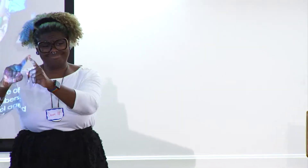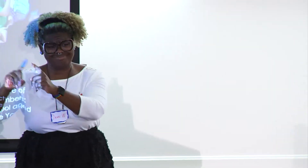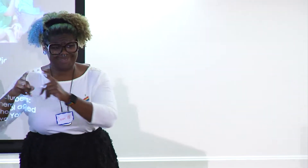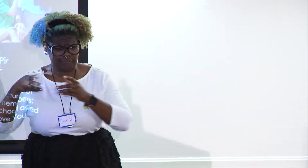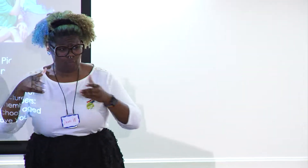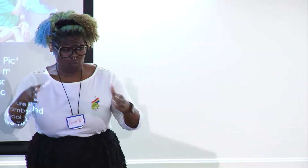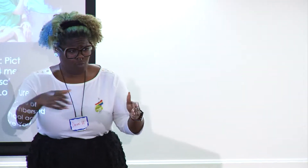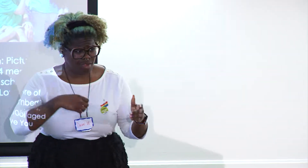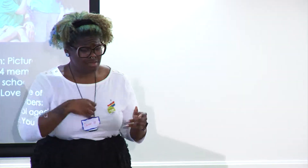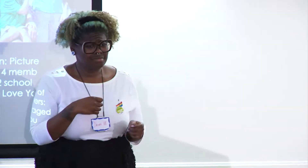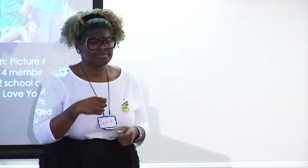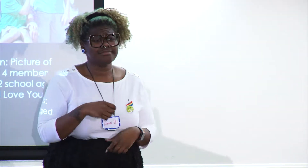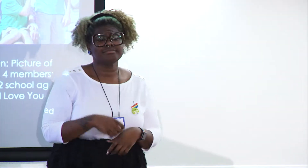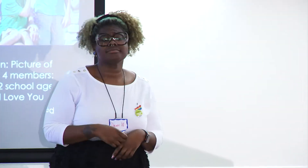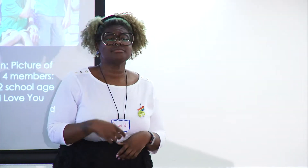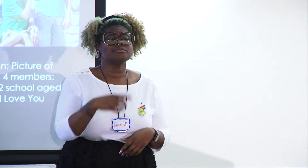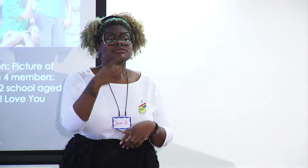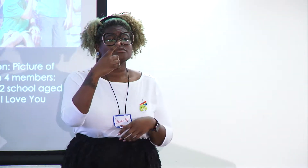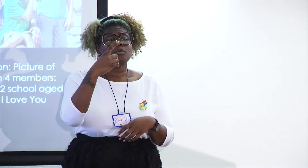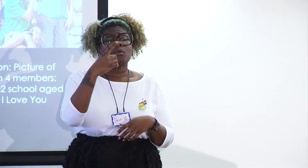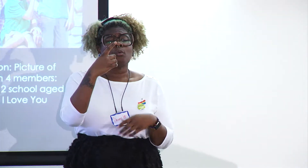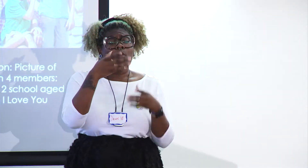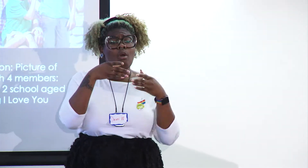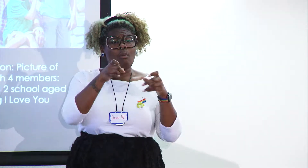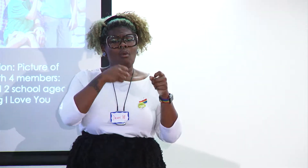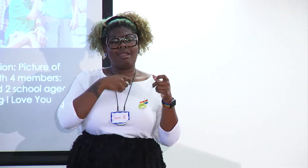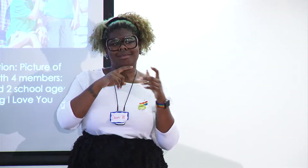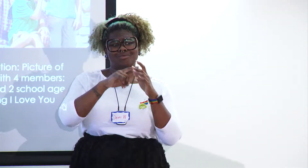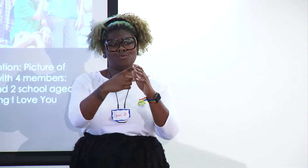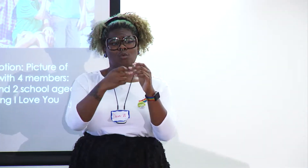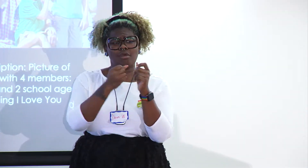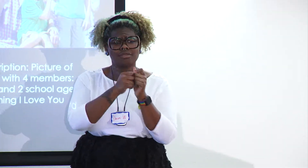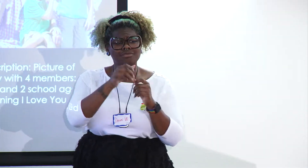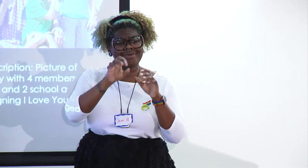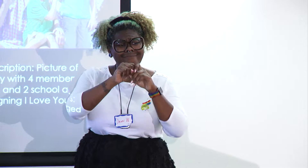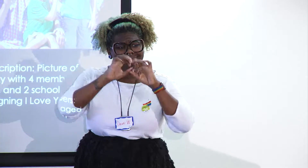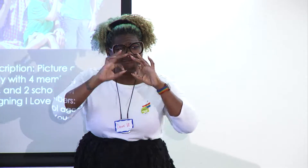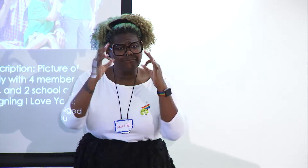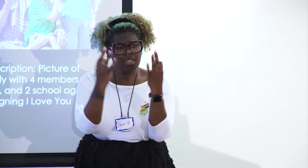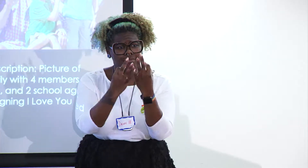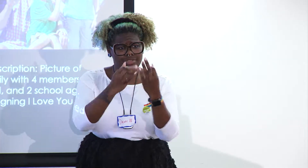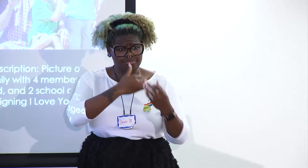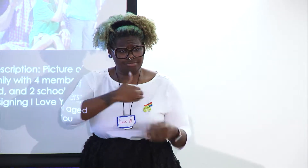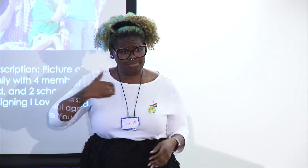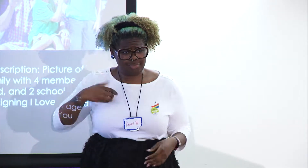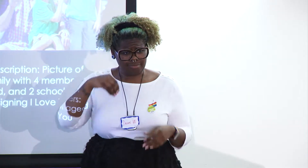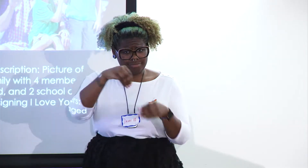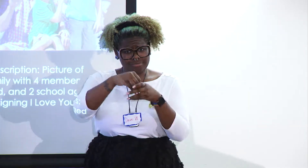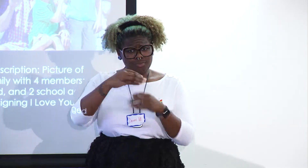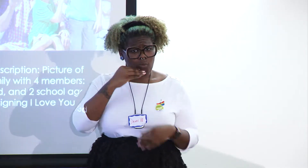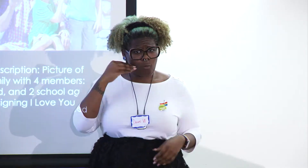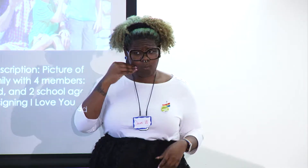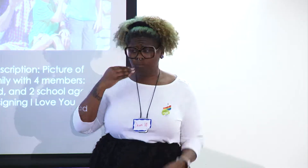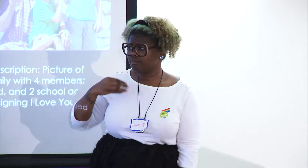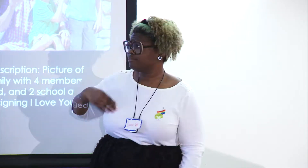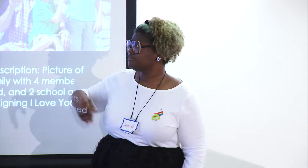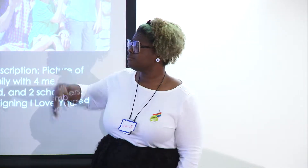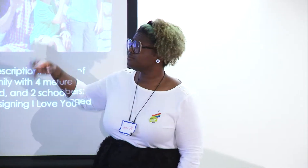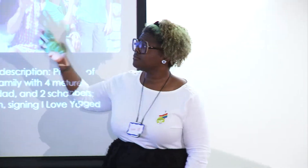Audism appears in a variety of different aspects of society, one of which is within the family